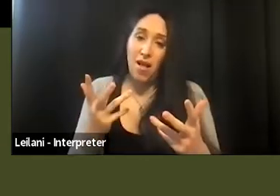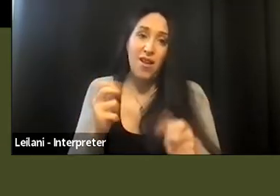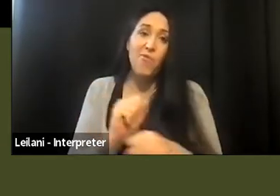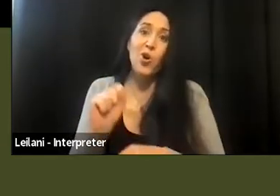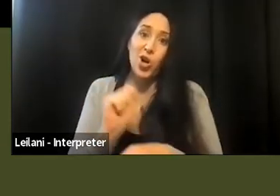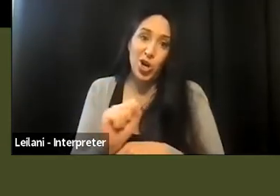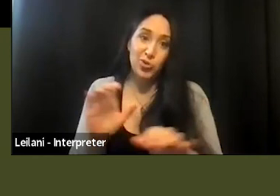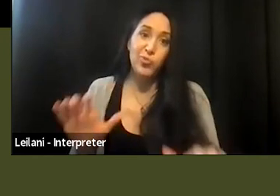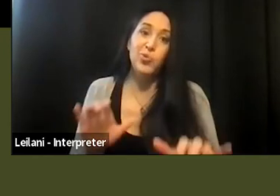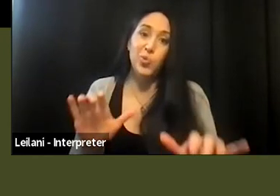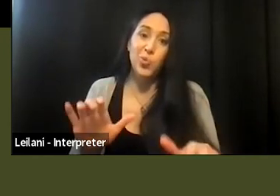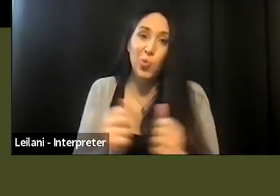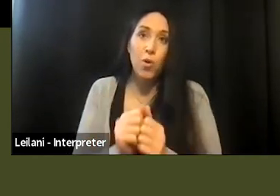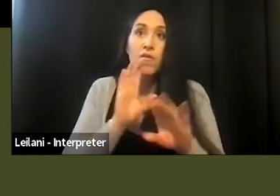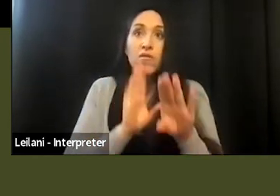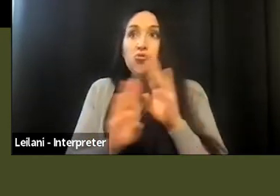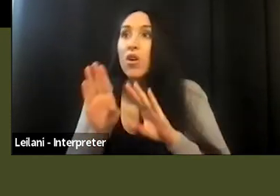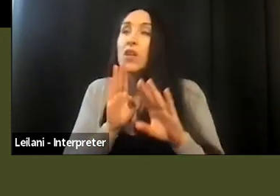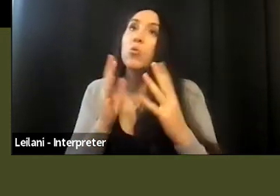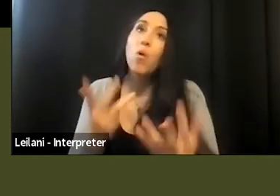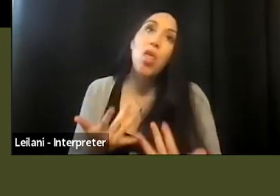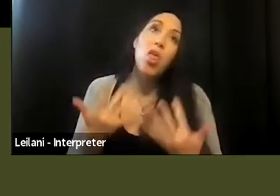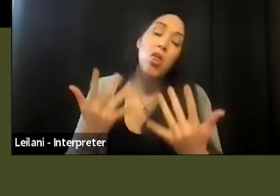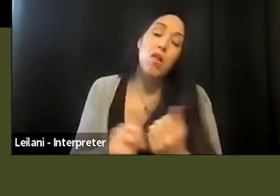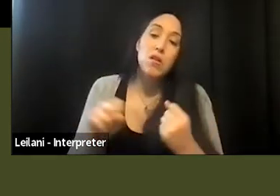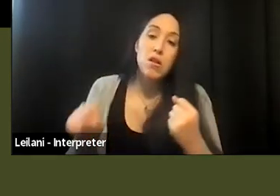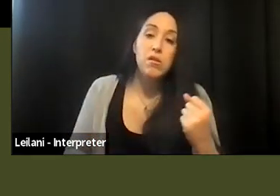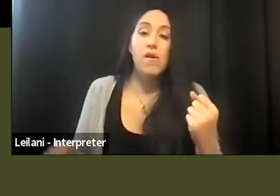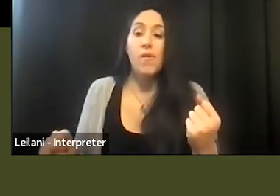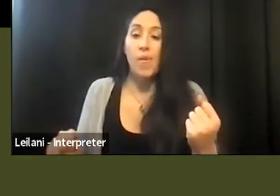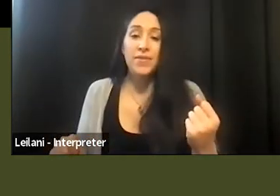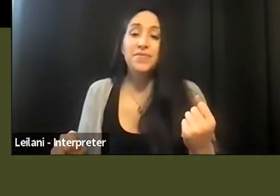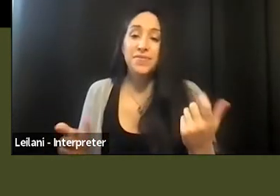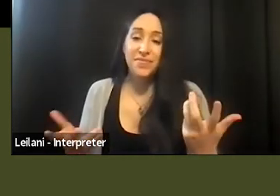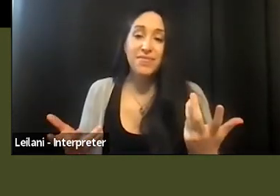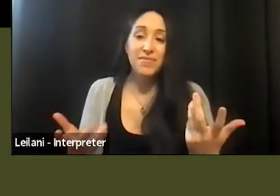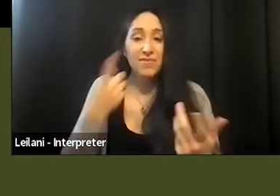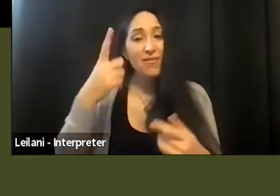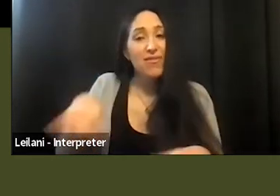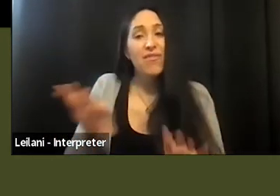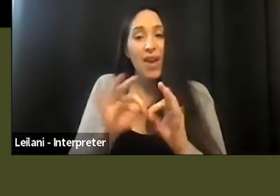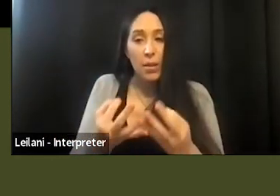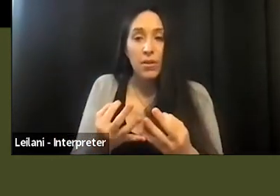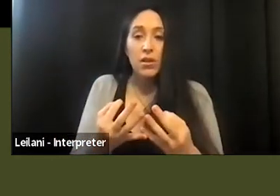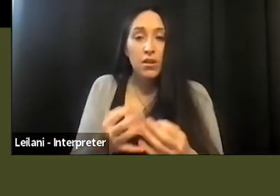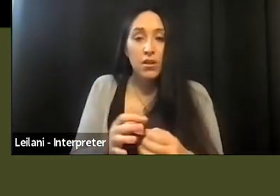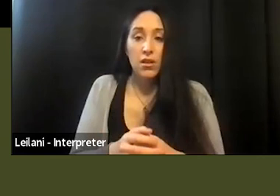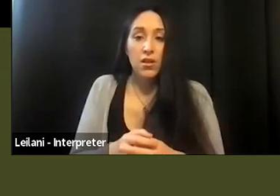and the frustration and the waiting for the families can be so expensive